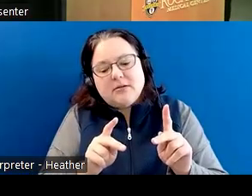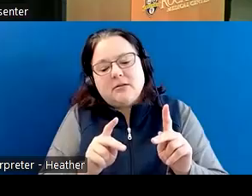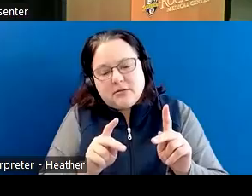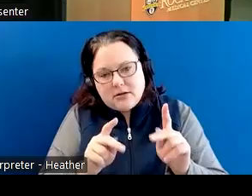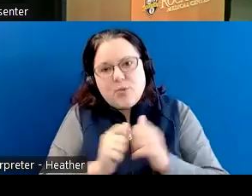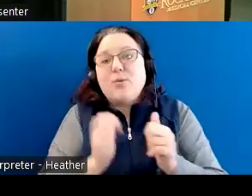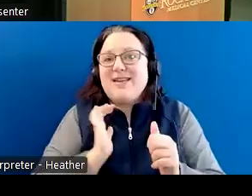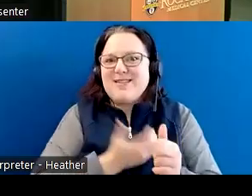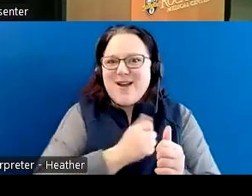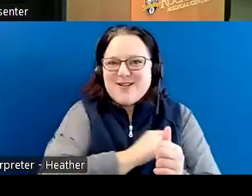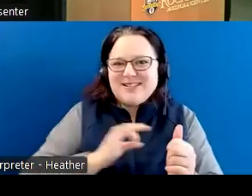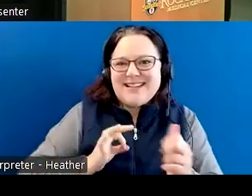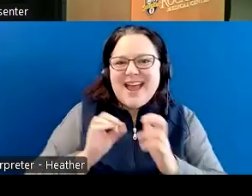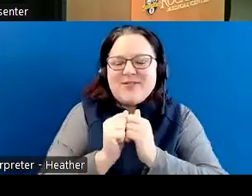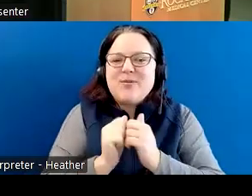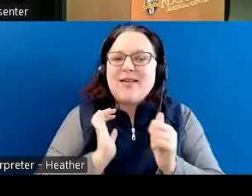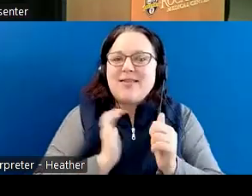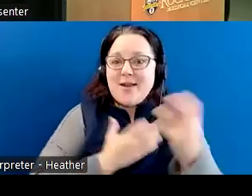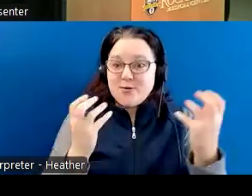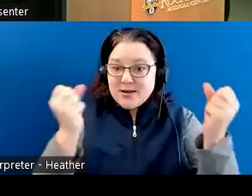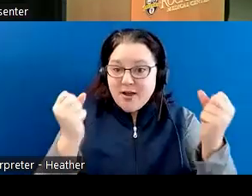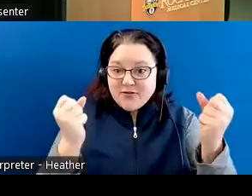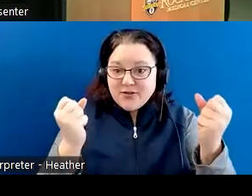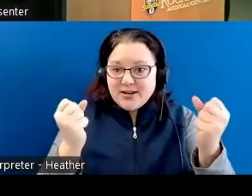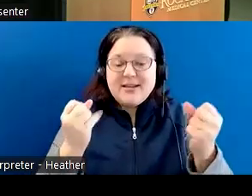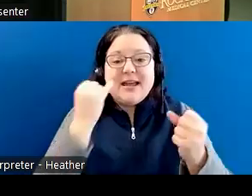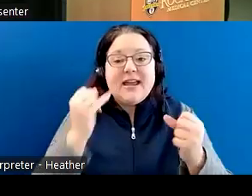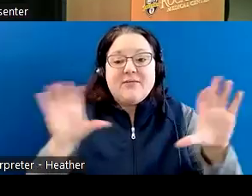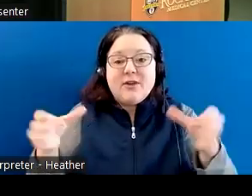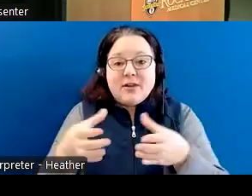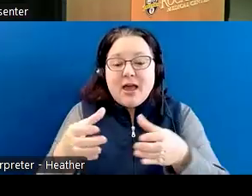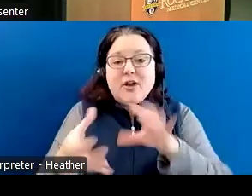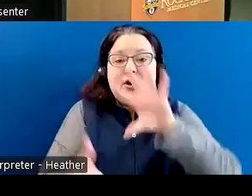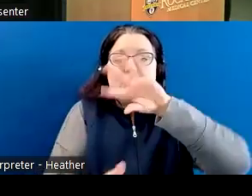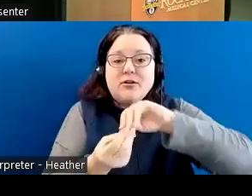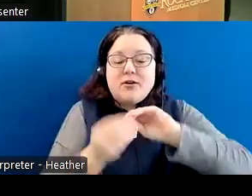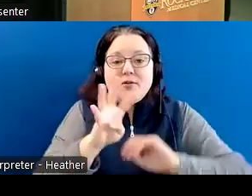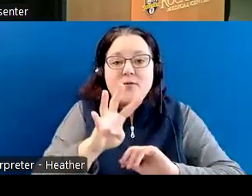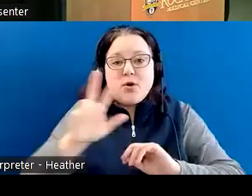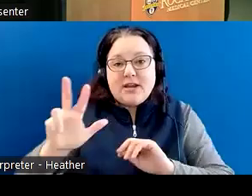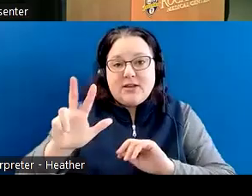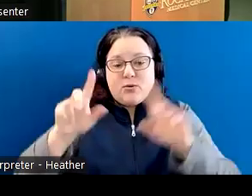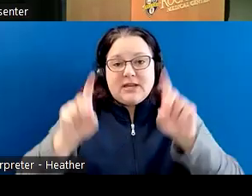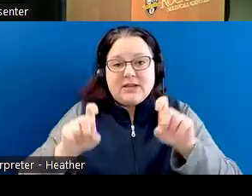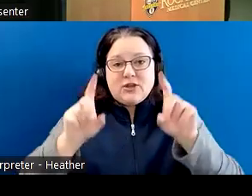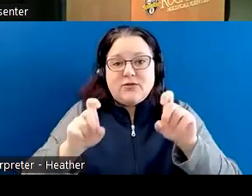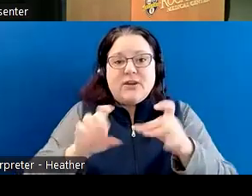in strong recovery um when they gathered up to 43 surveys as part of a wellness fair that occurred